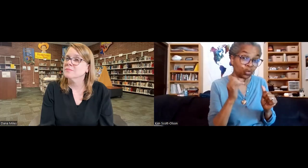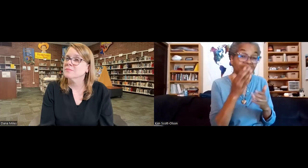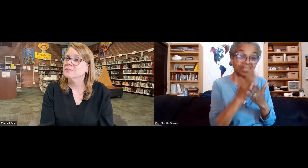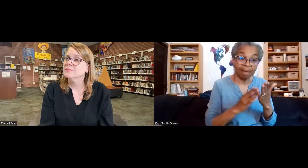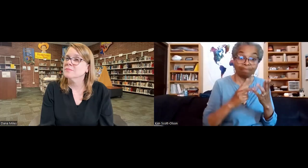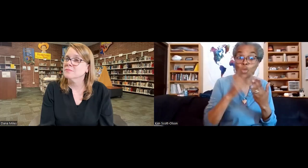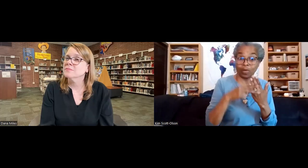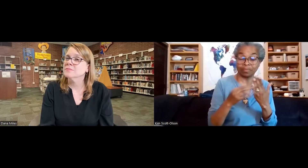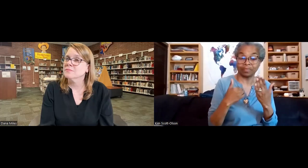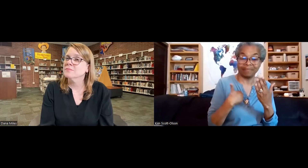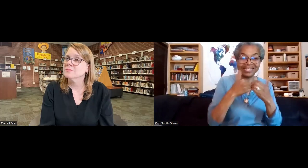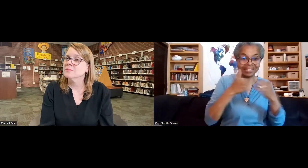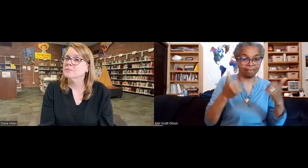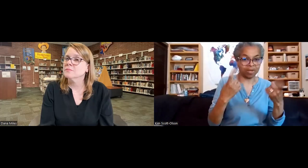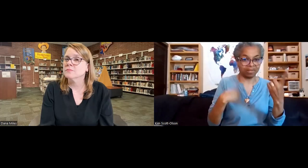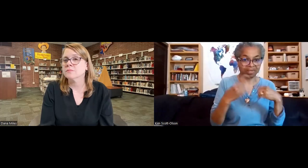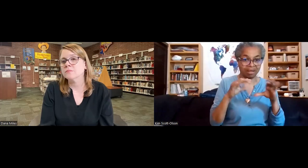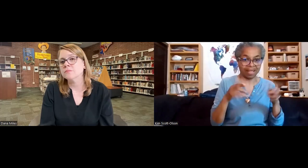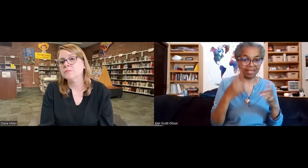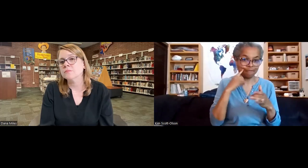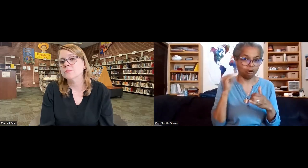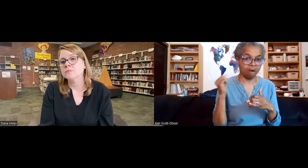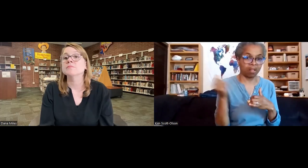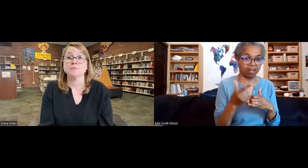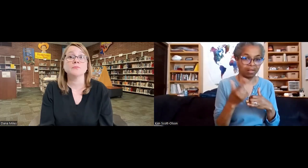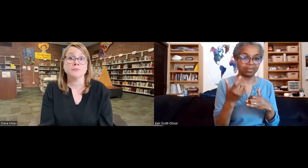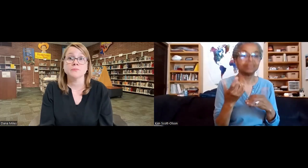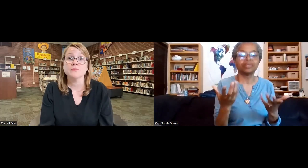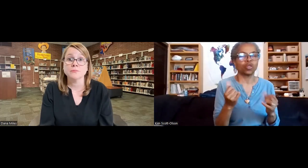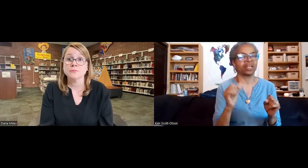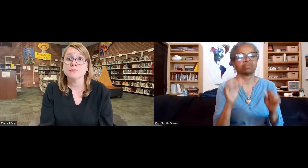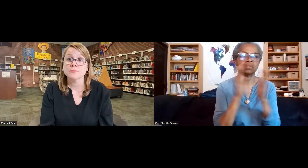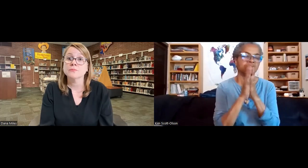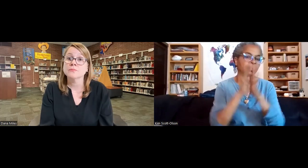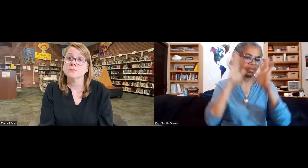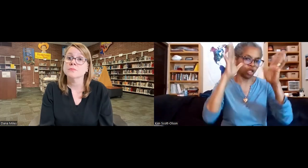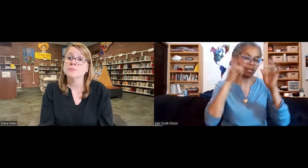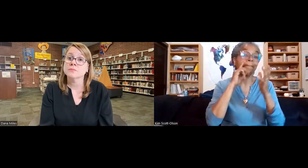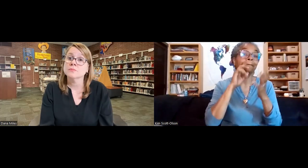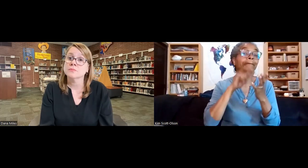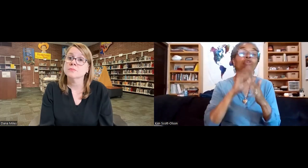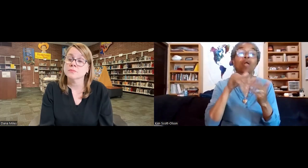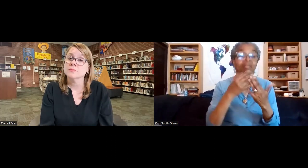I think some programs do have a separate sign language class for everyone, which is amazing.